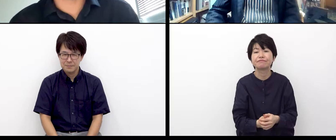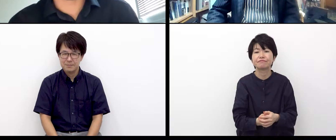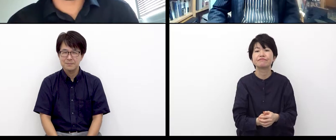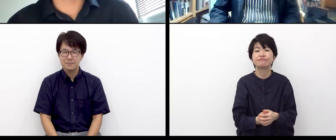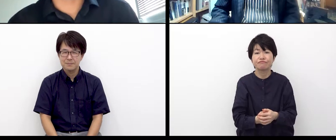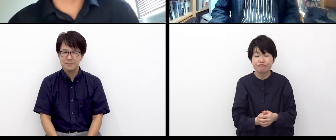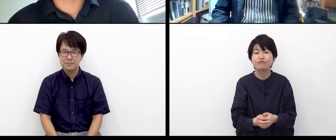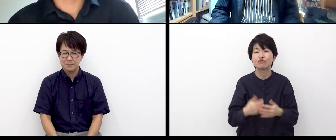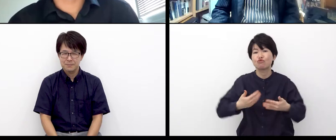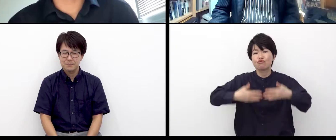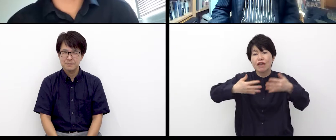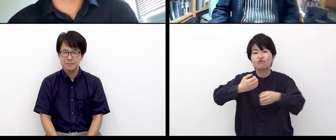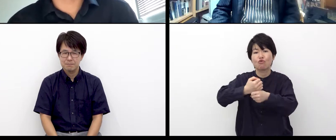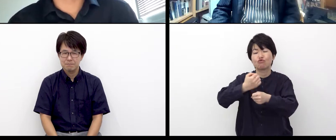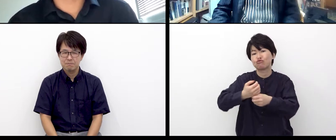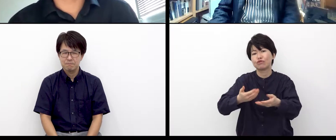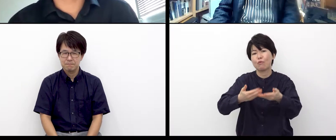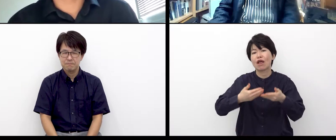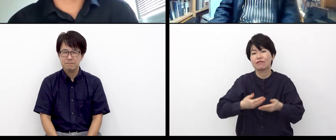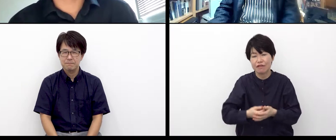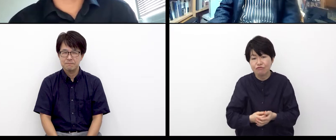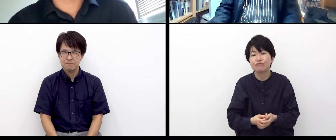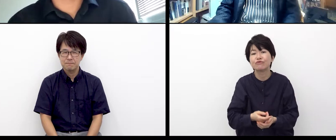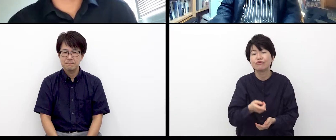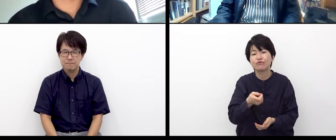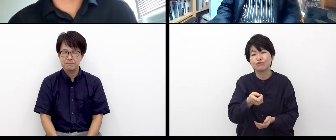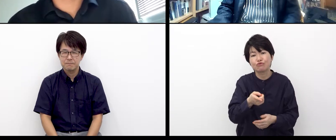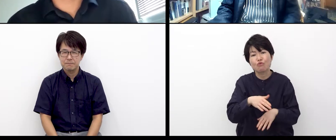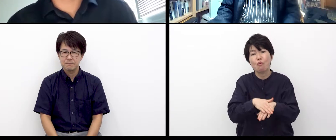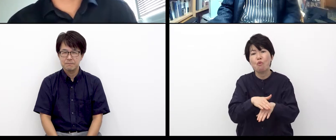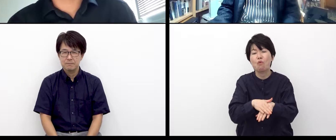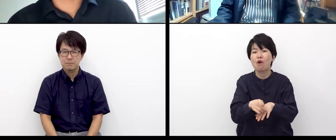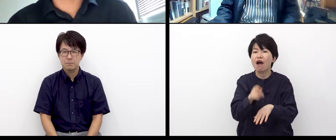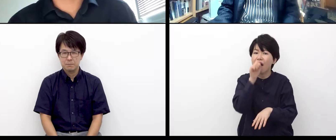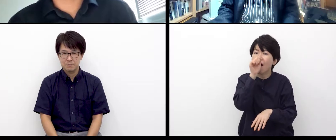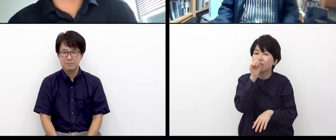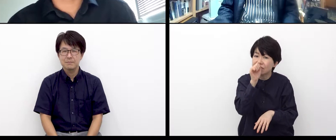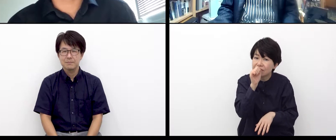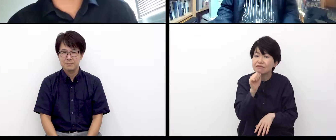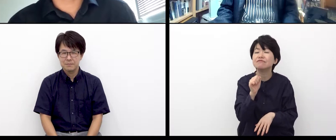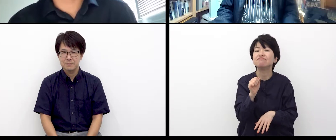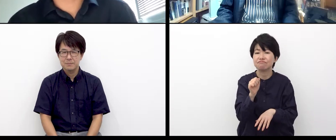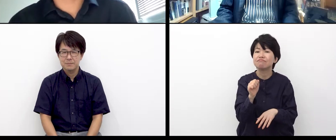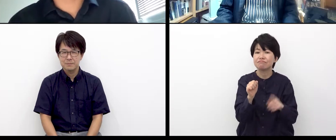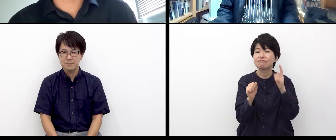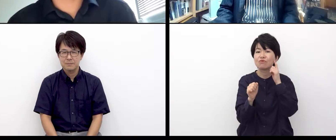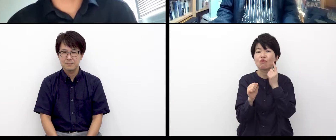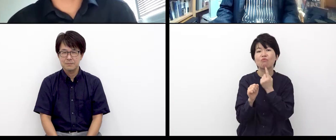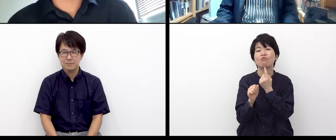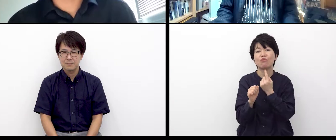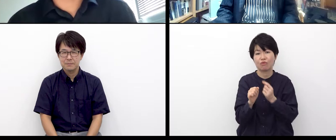I think that’s a good point about it.